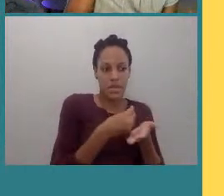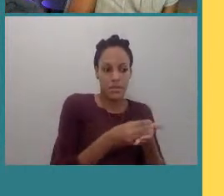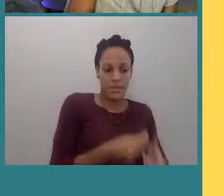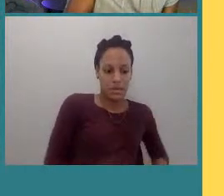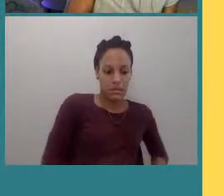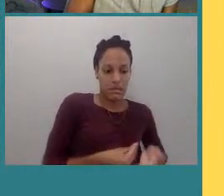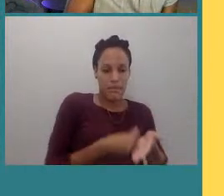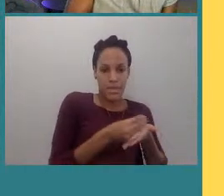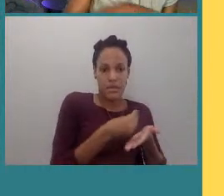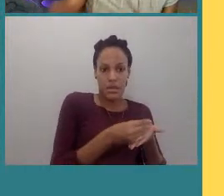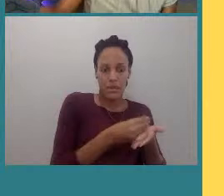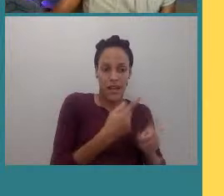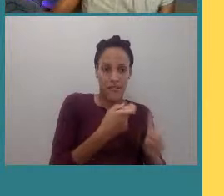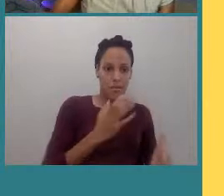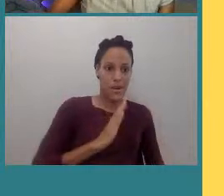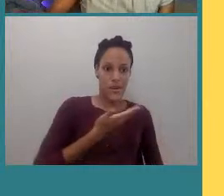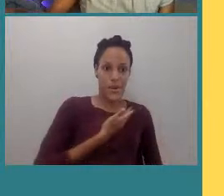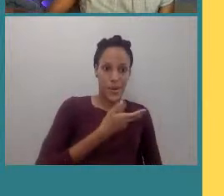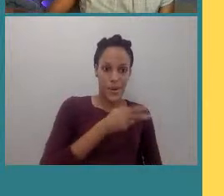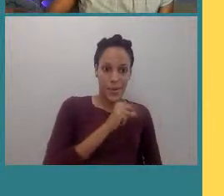me to do this, I see questions in the chat. I'll be happy to talk more.